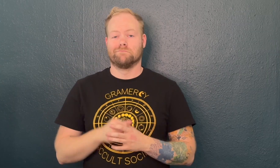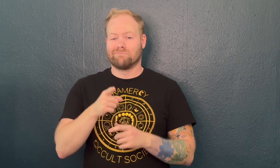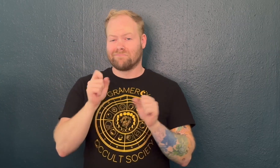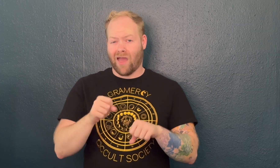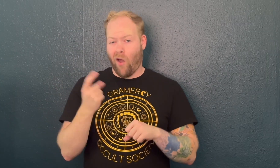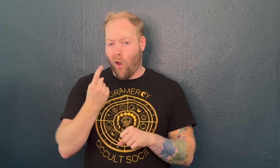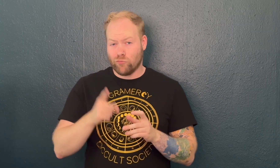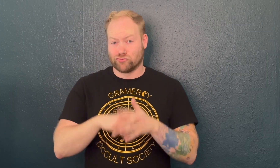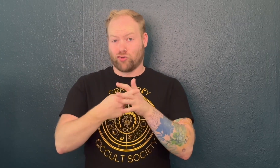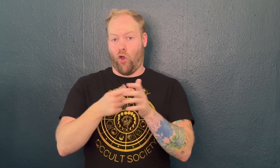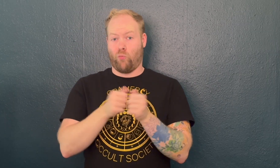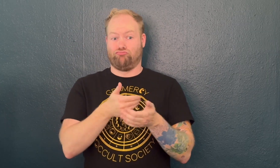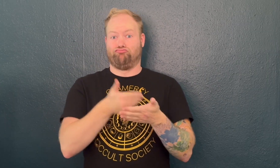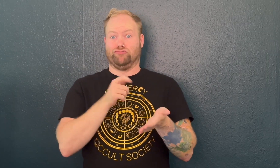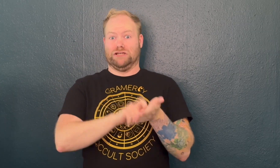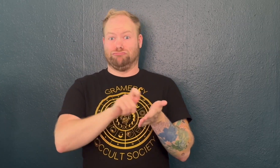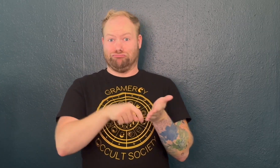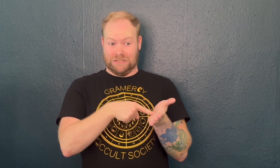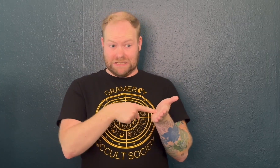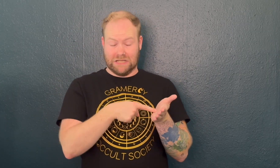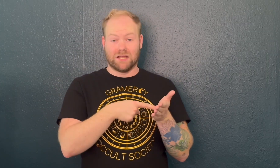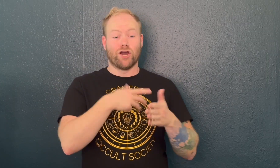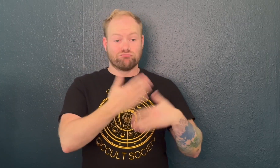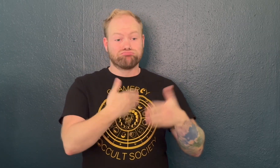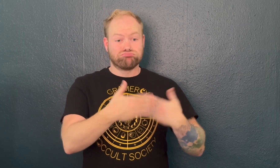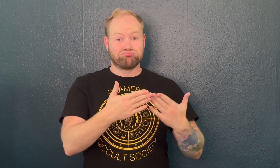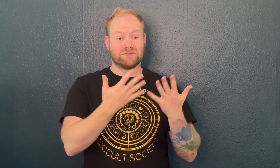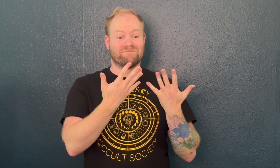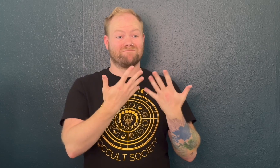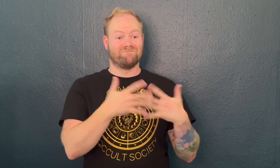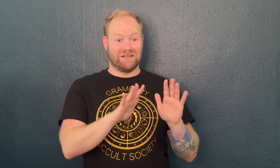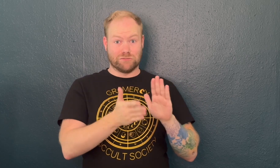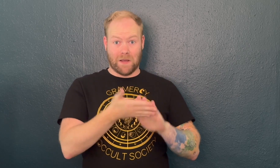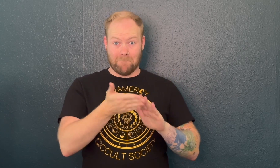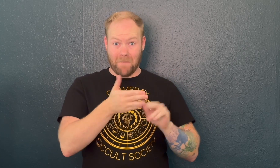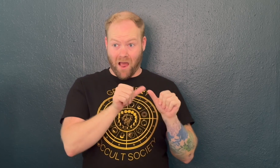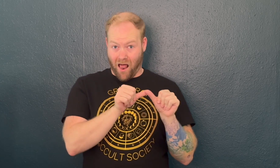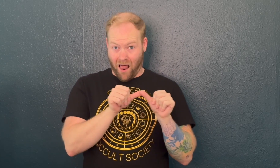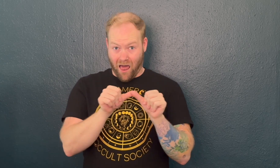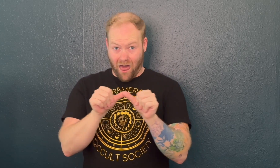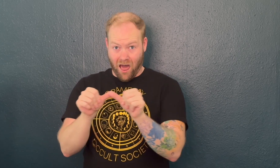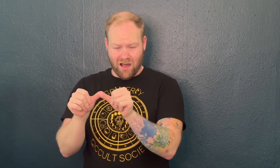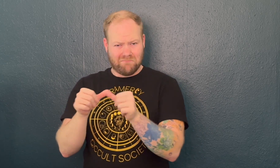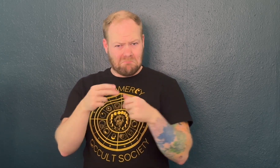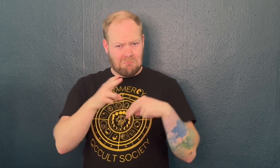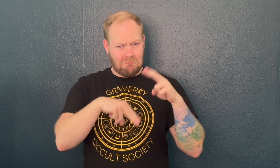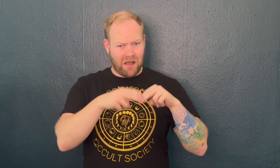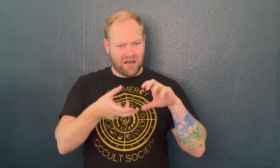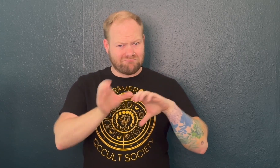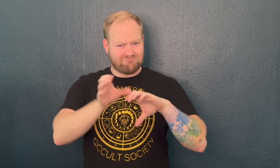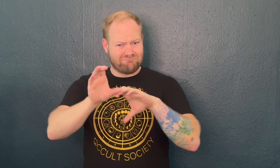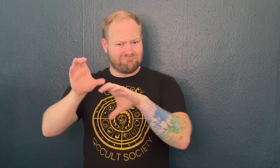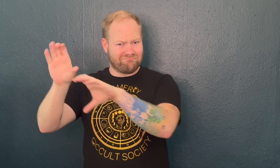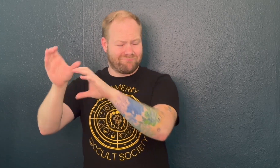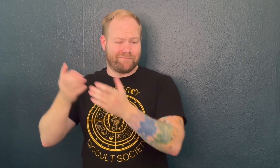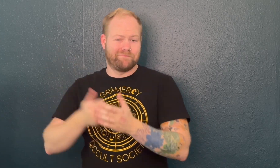You can always start off with a pre-written one, then build on it if your campaign continues past what is written.